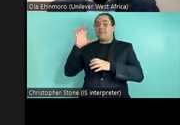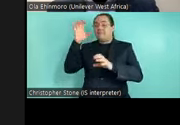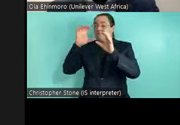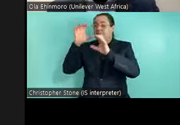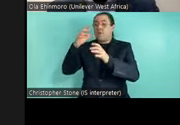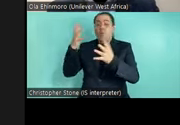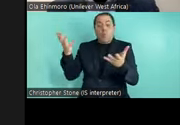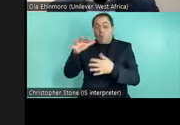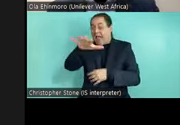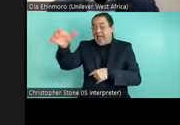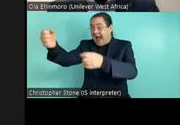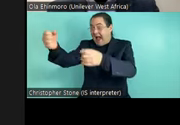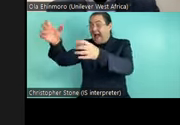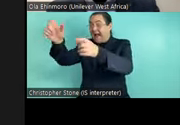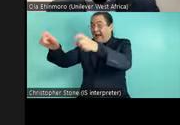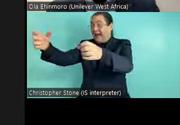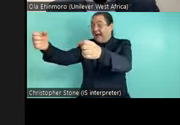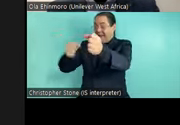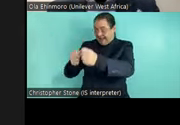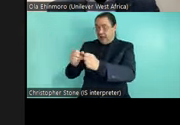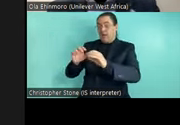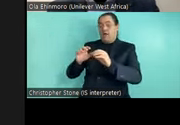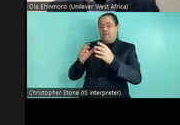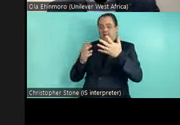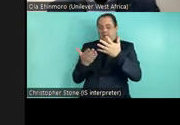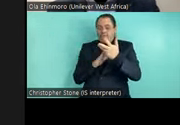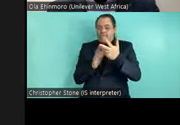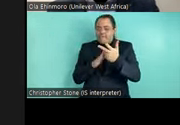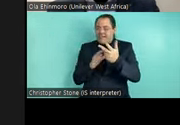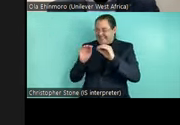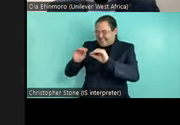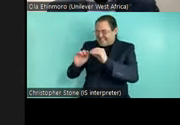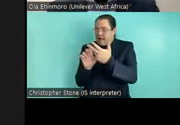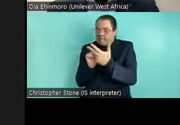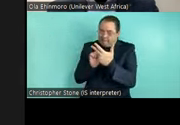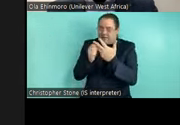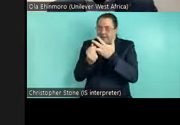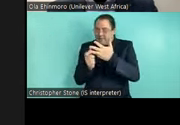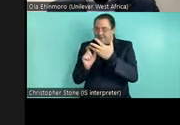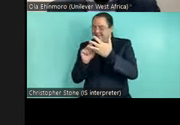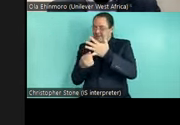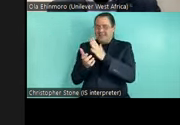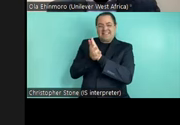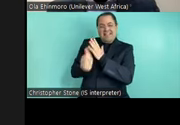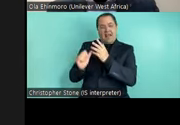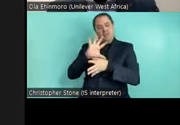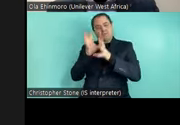is also happen to develop the skill set that is you know going to get this people.